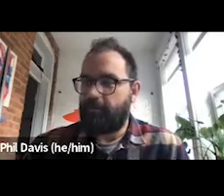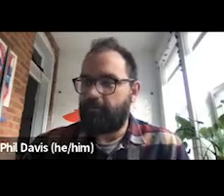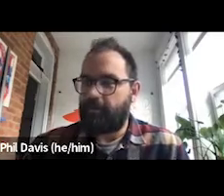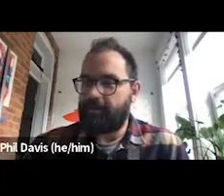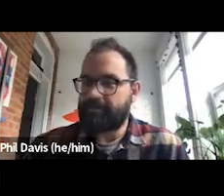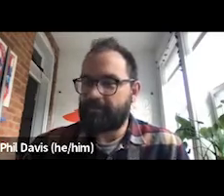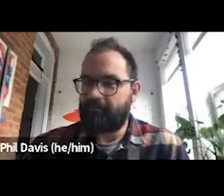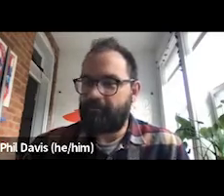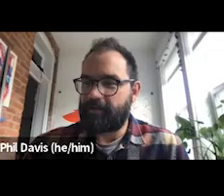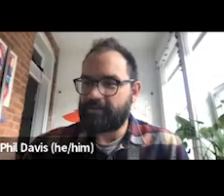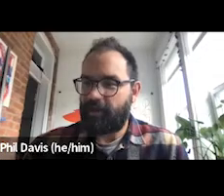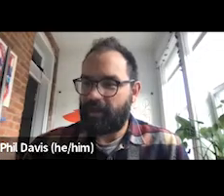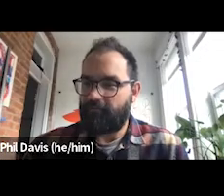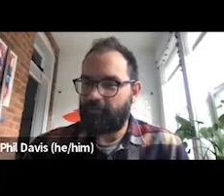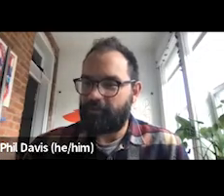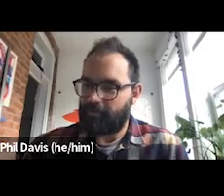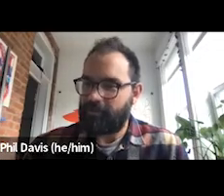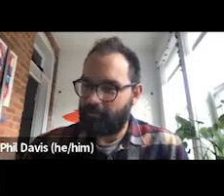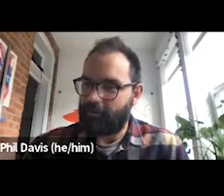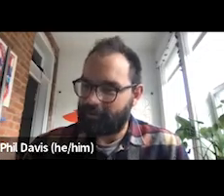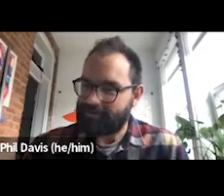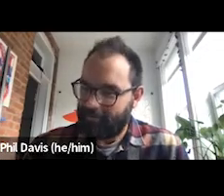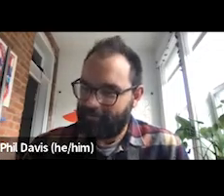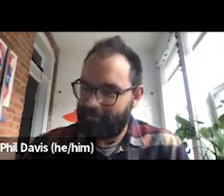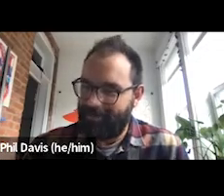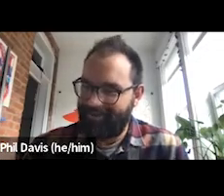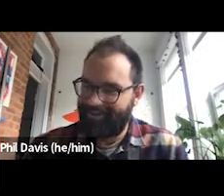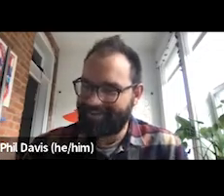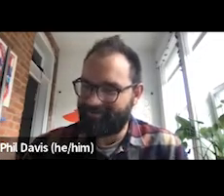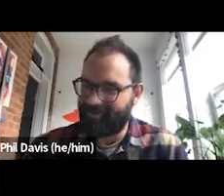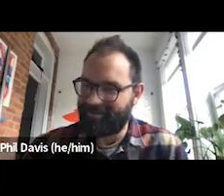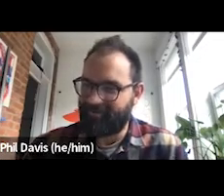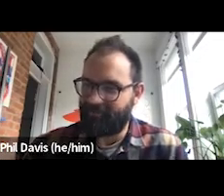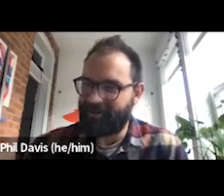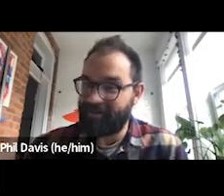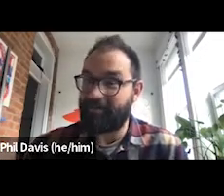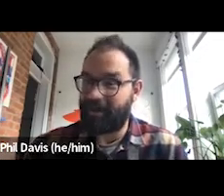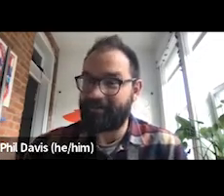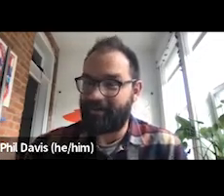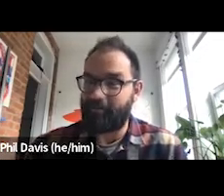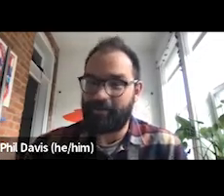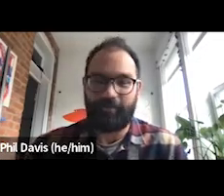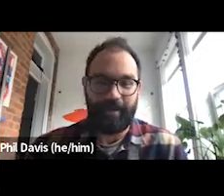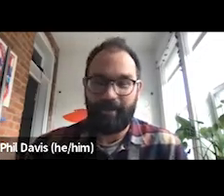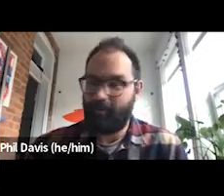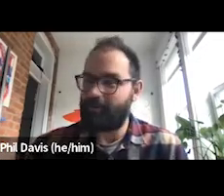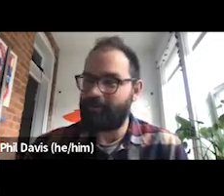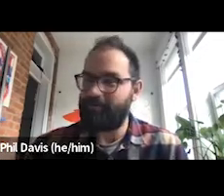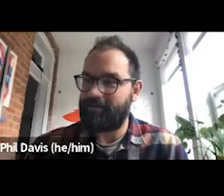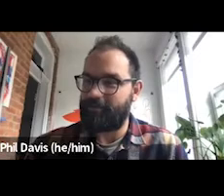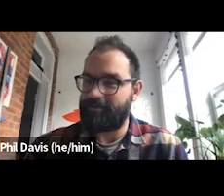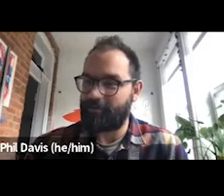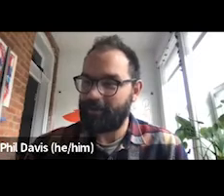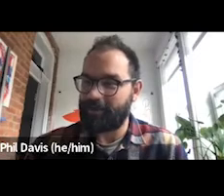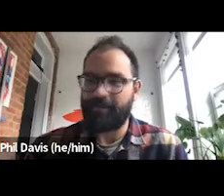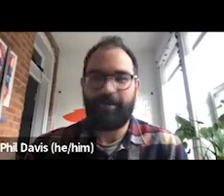It is a painful but important step is when you get funding, you have to tell people what you did with the money.